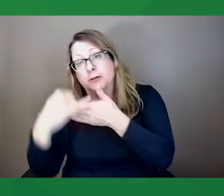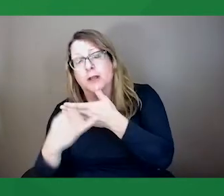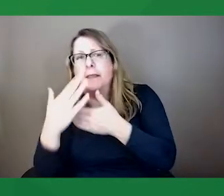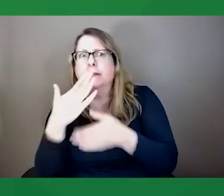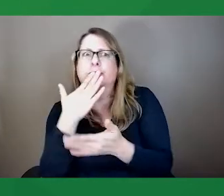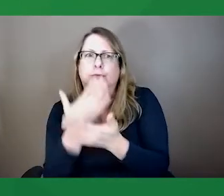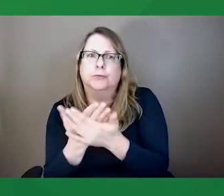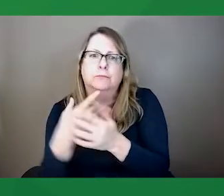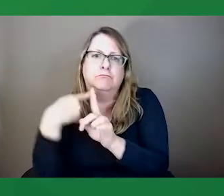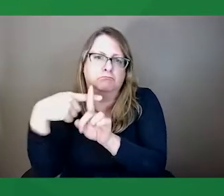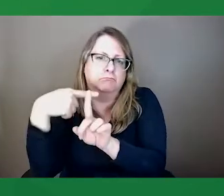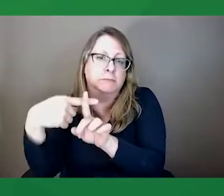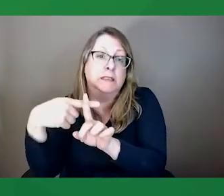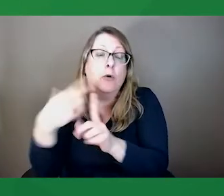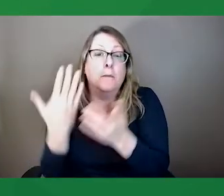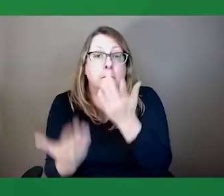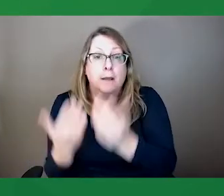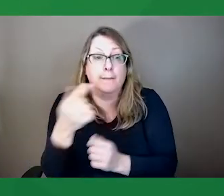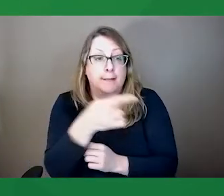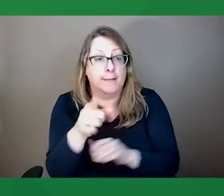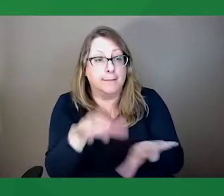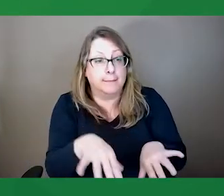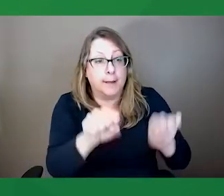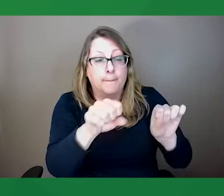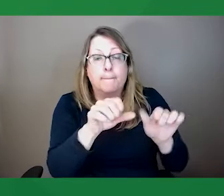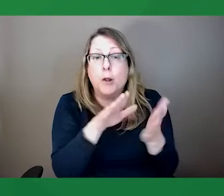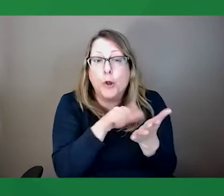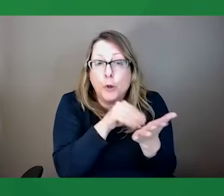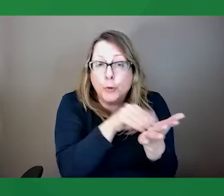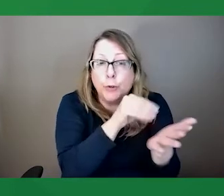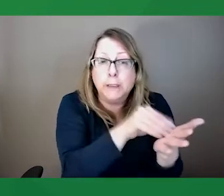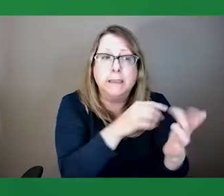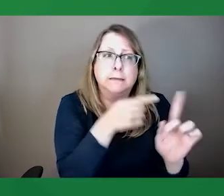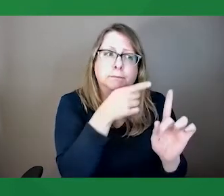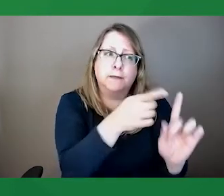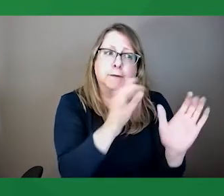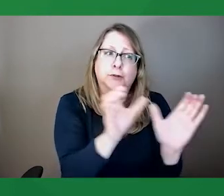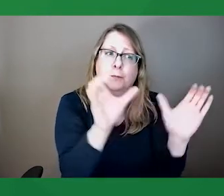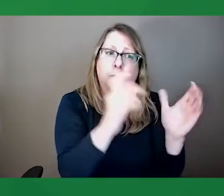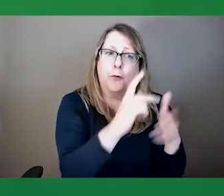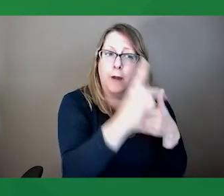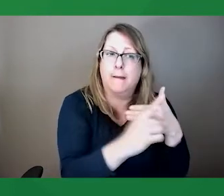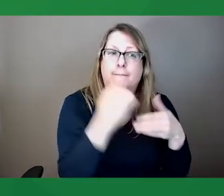If they have attended a specific certification program for accessibility, that's also great.